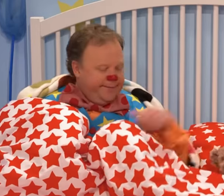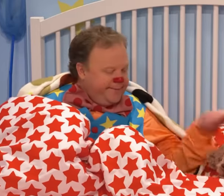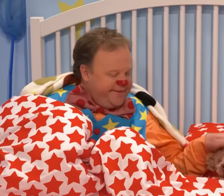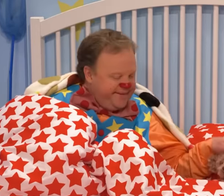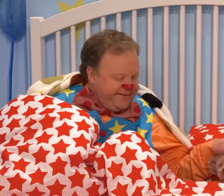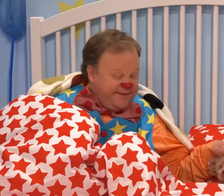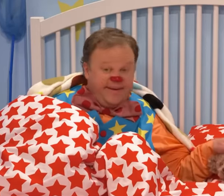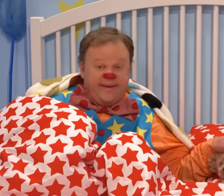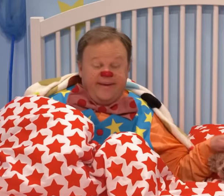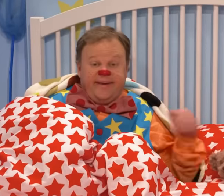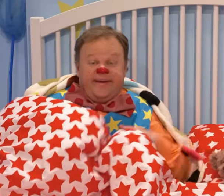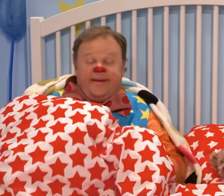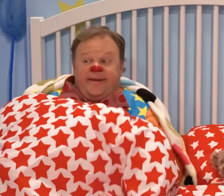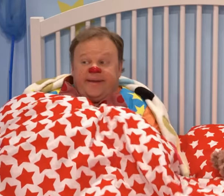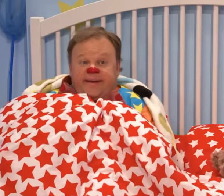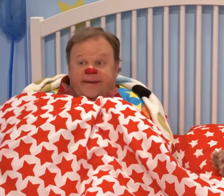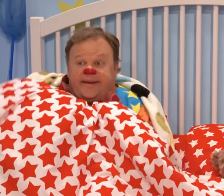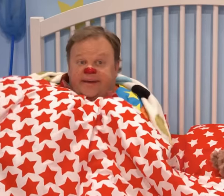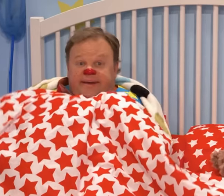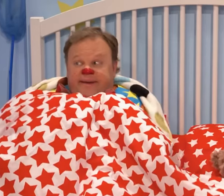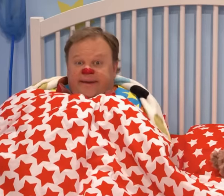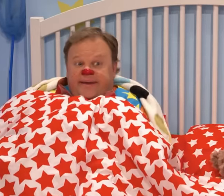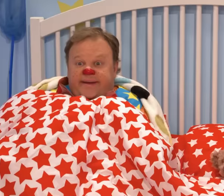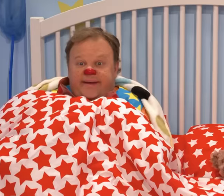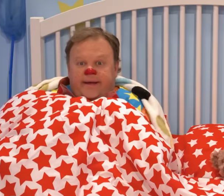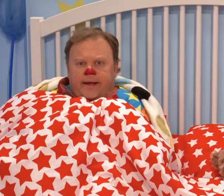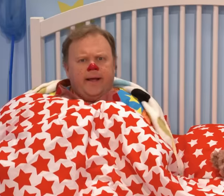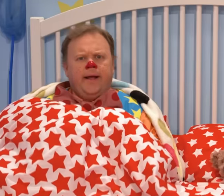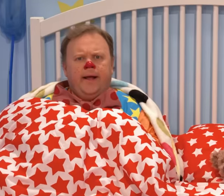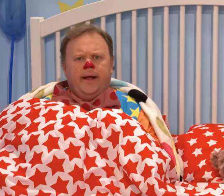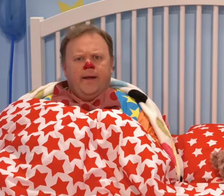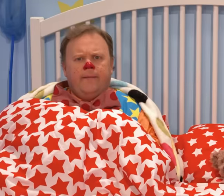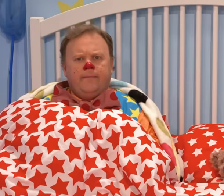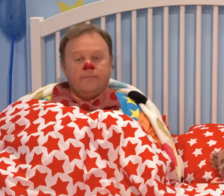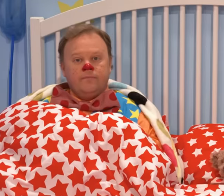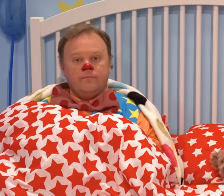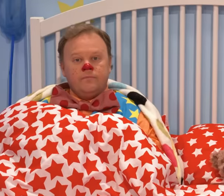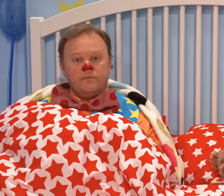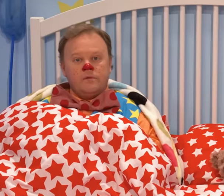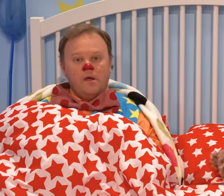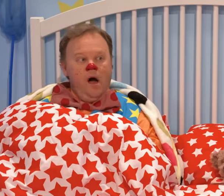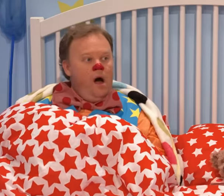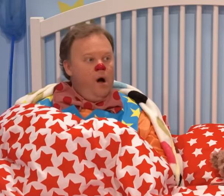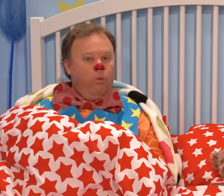don't worry mr tumble you could always play inside why don't you make a cozy den